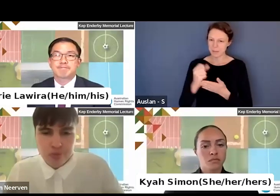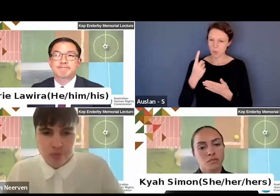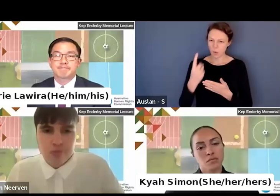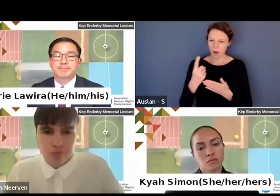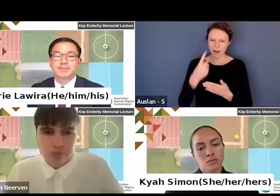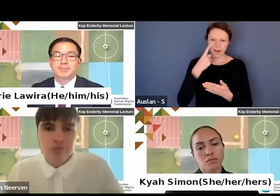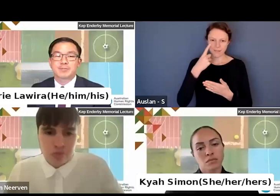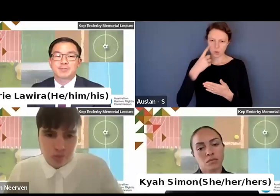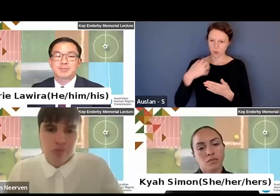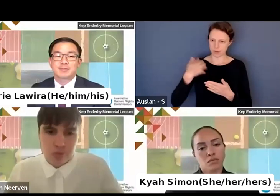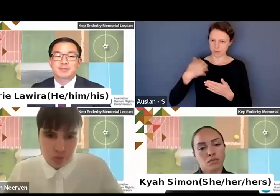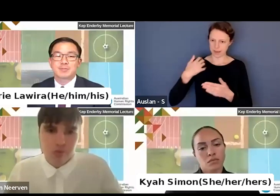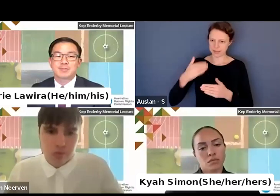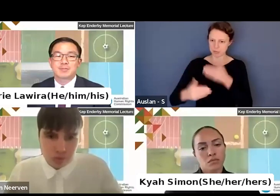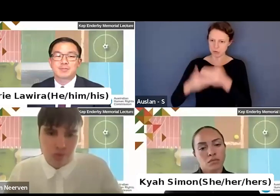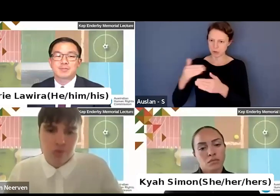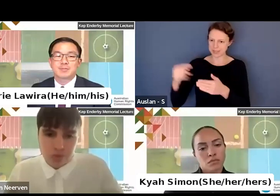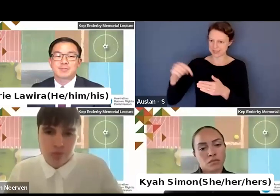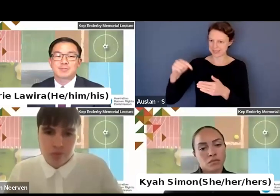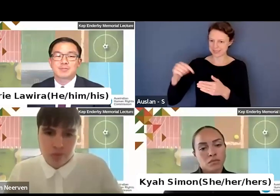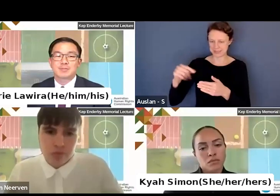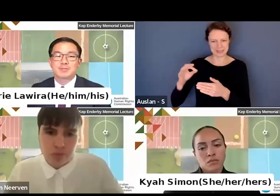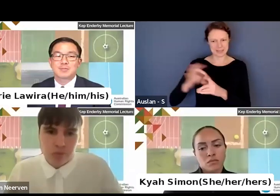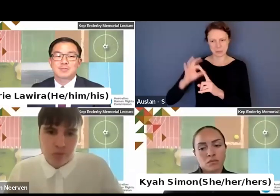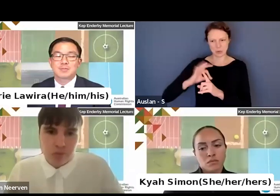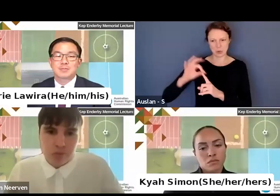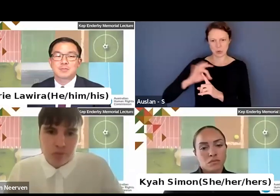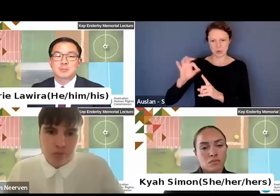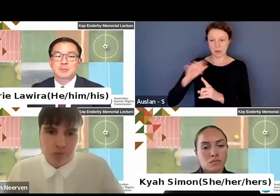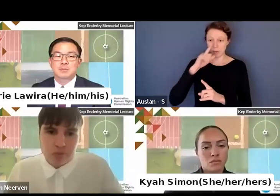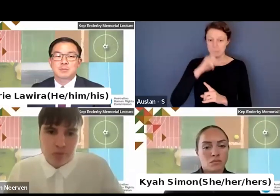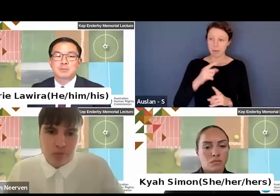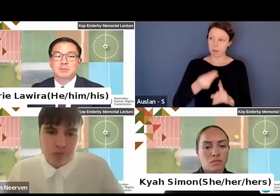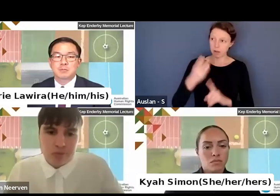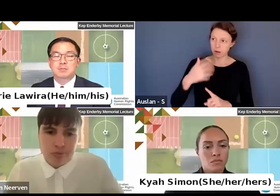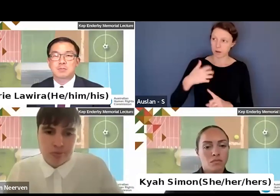I think it's really not fit for purpose. People who complain don't get any good, any good outcomes.